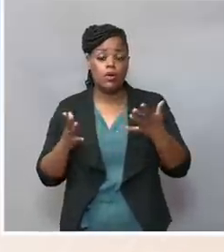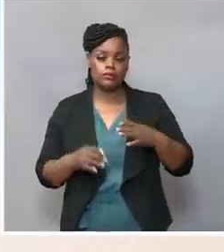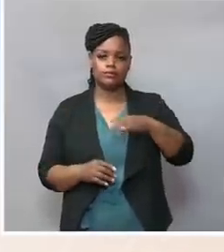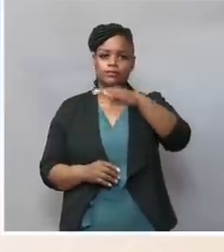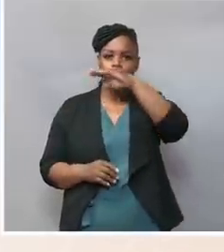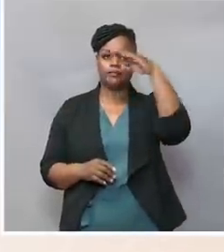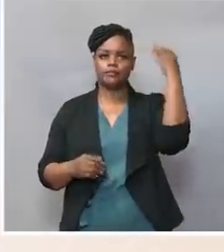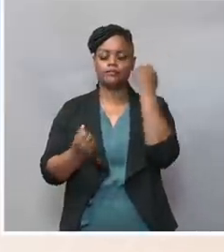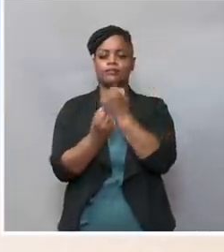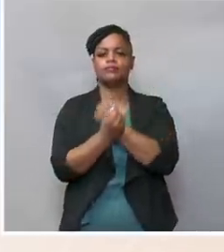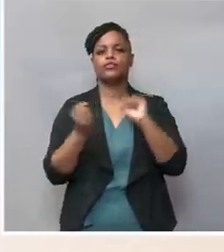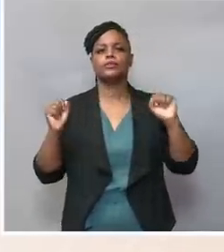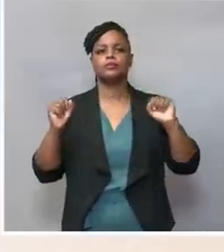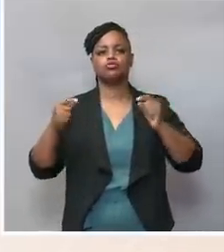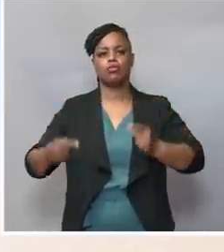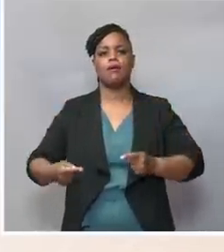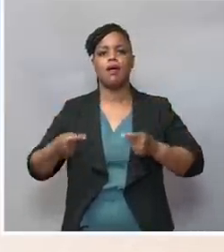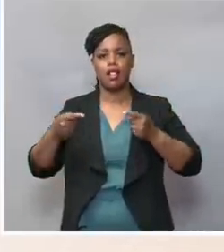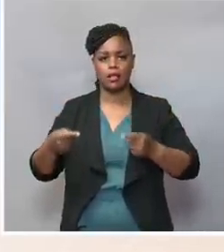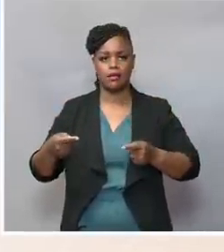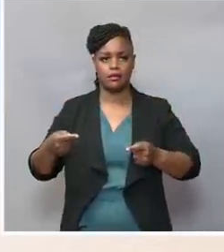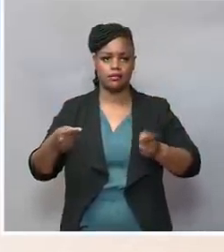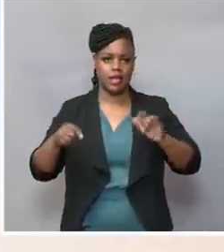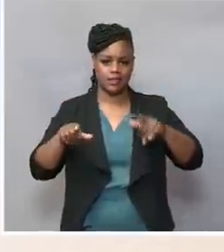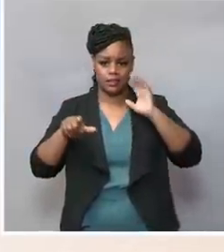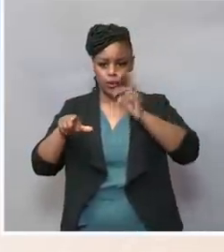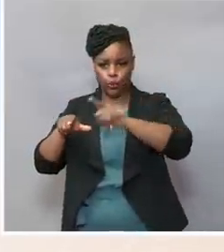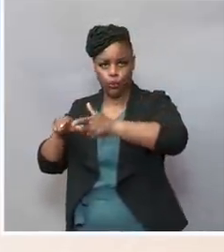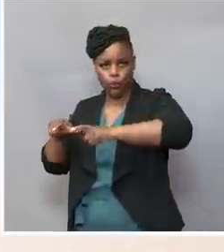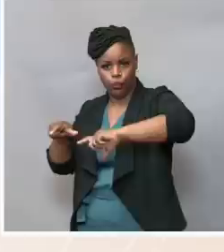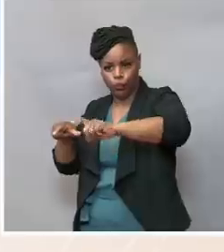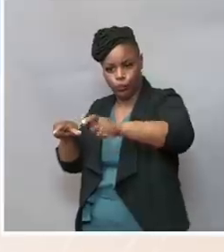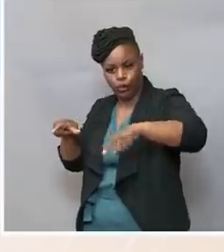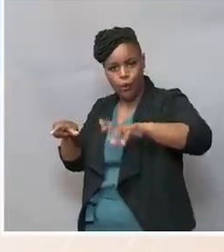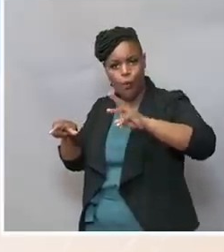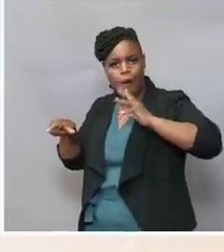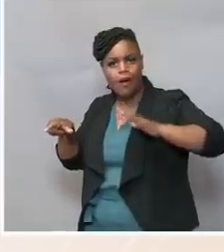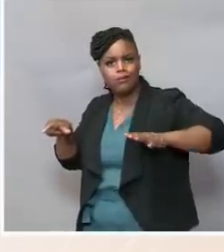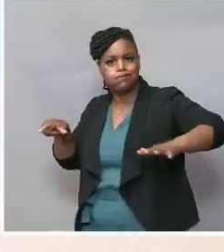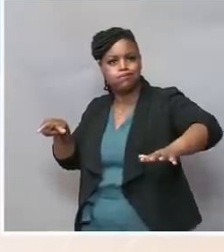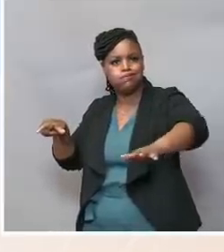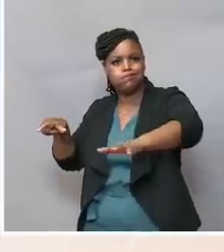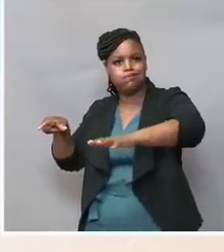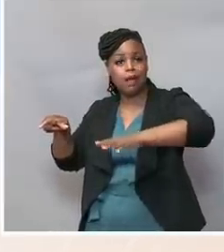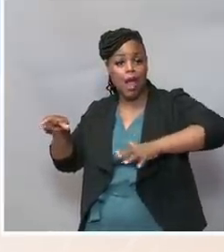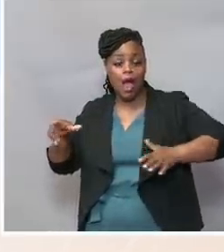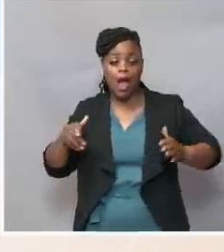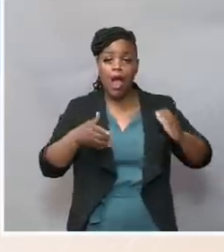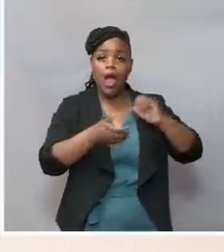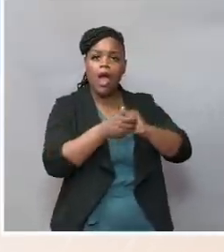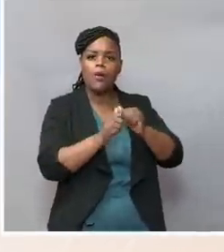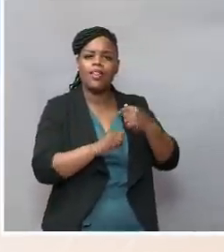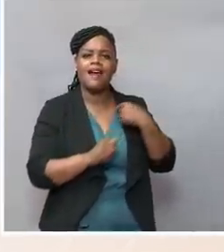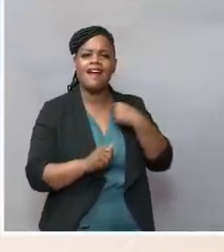Today, joins the National Park Services National Underground Railroad Network, the Freedom Program,